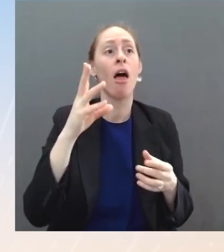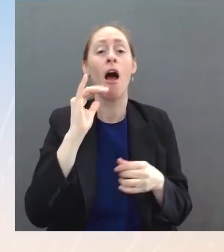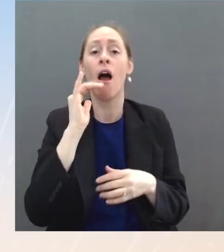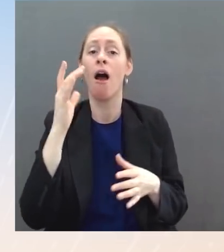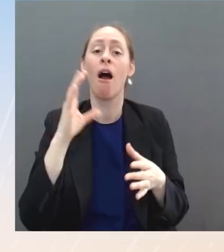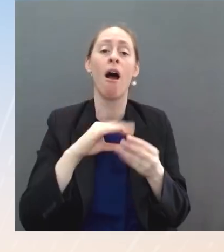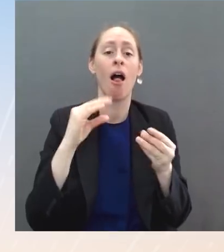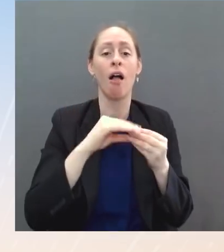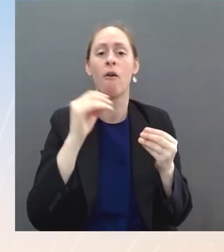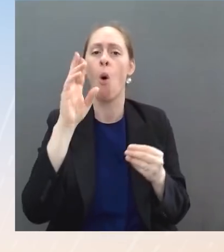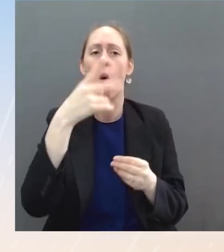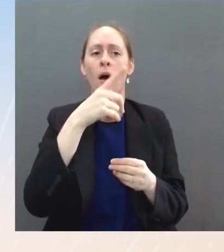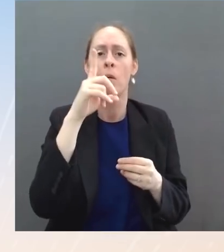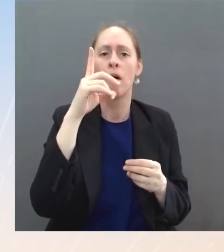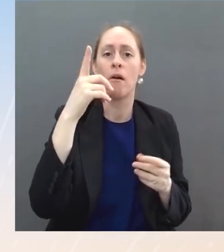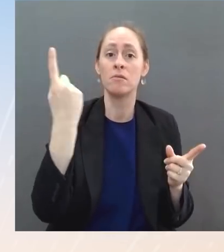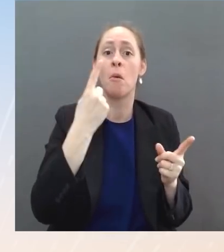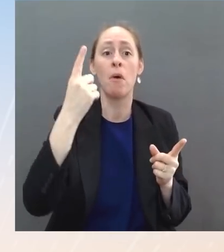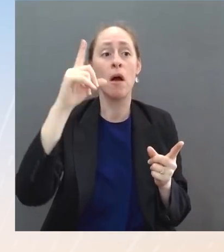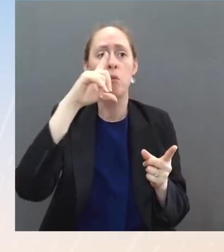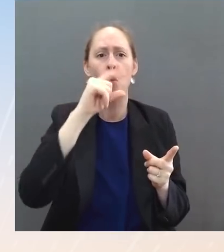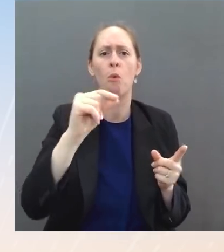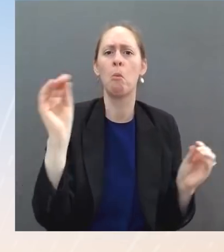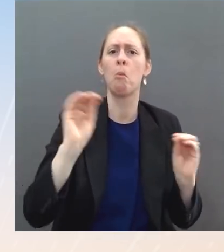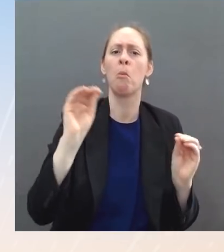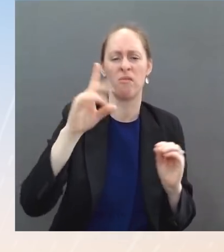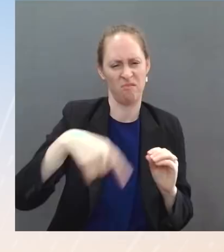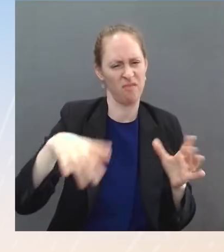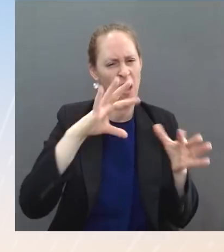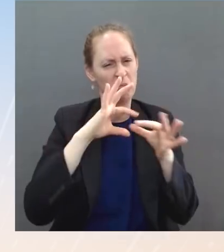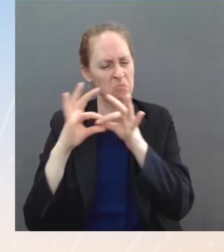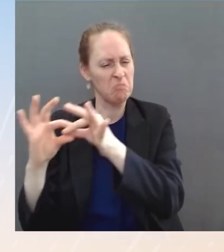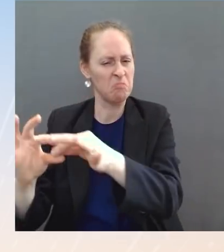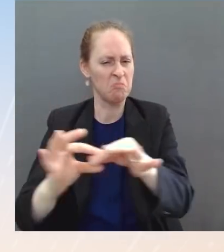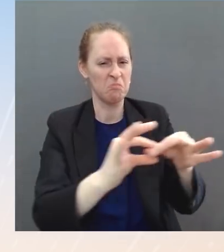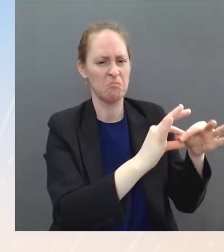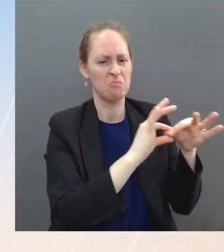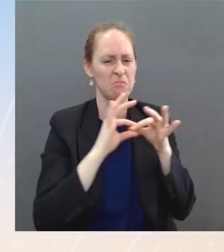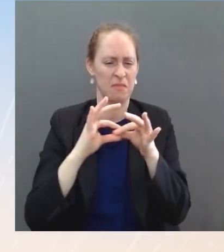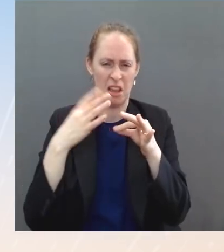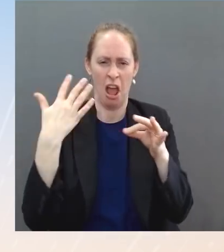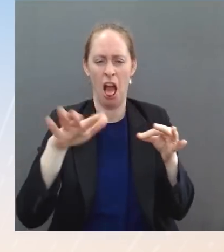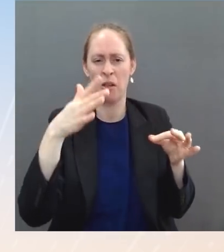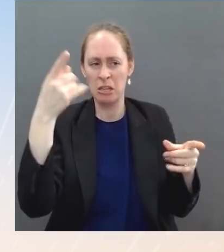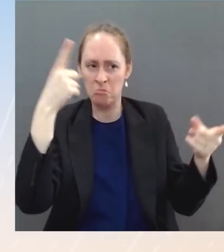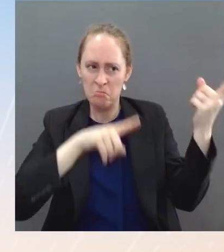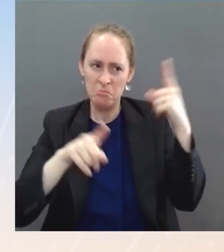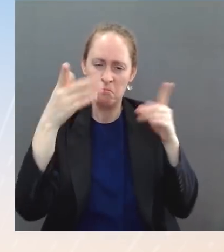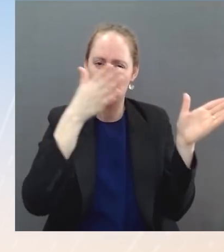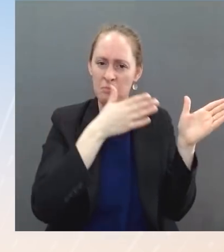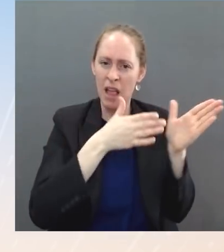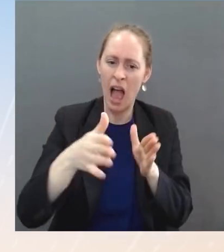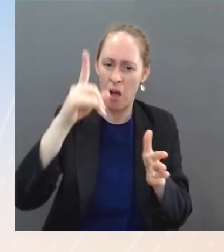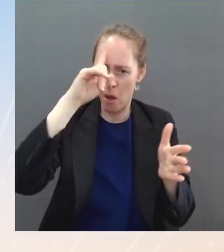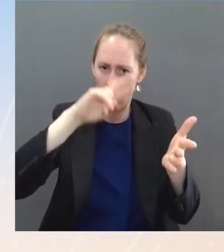We believe that this was part of the plan. We declared it from this podium as part of the plan,